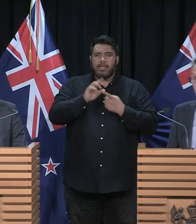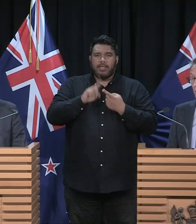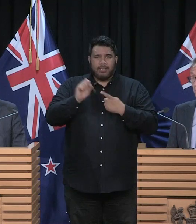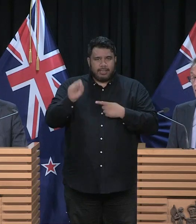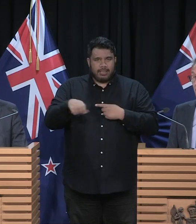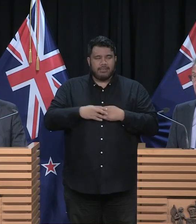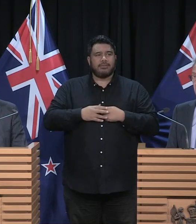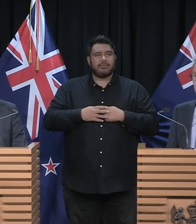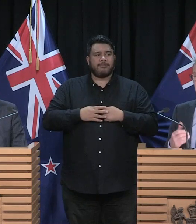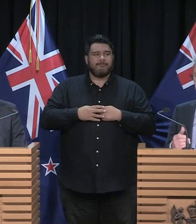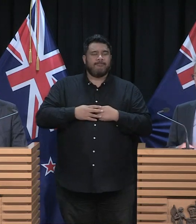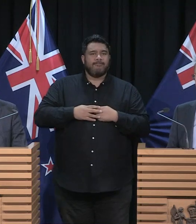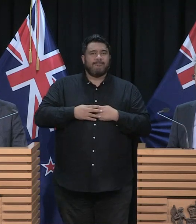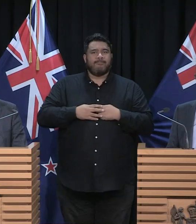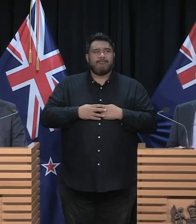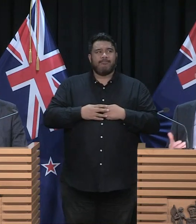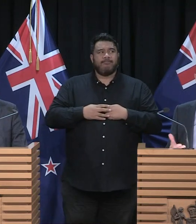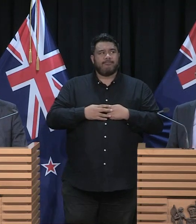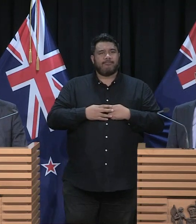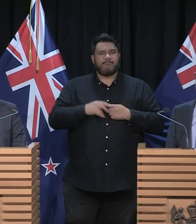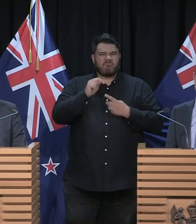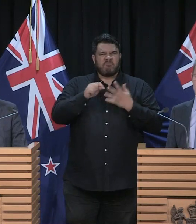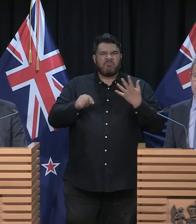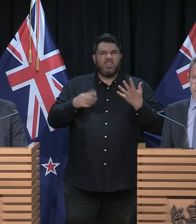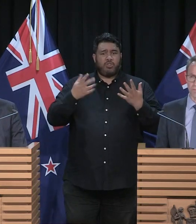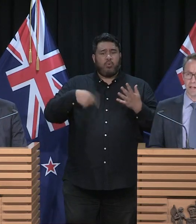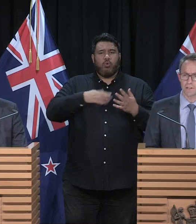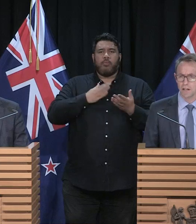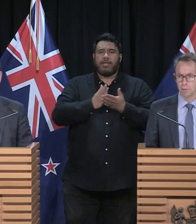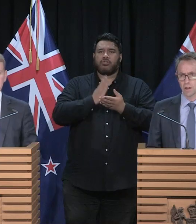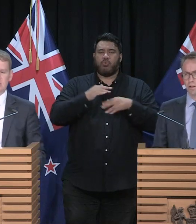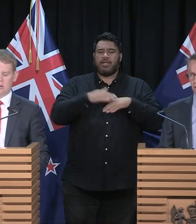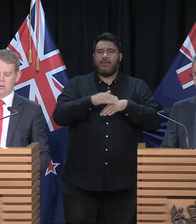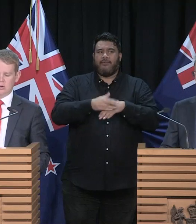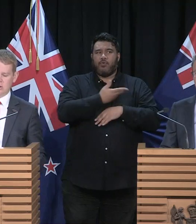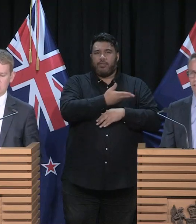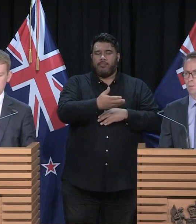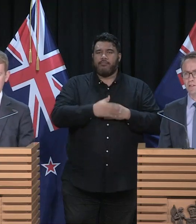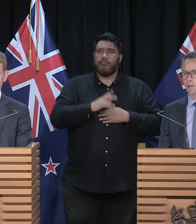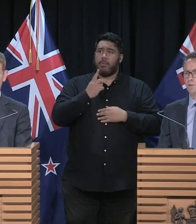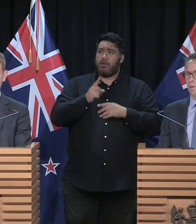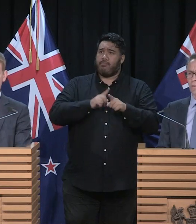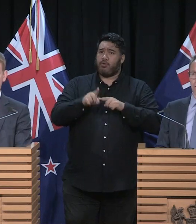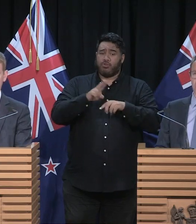they had good access to pey and so on -- PPE and so on, which wasn't identified by